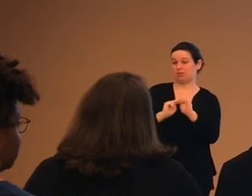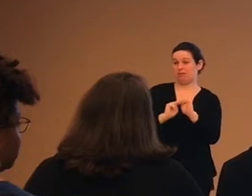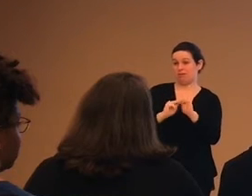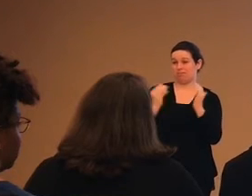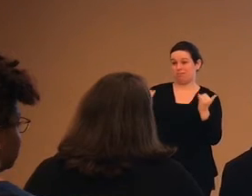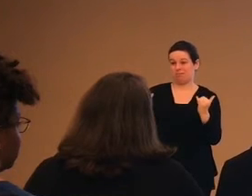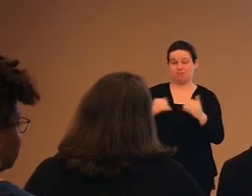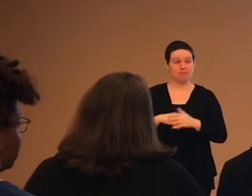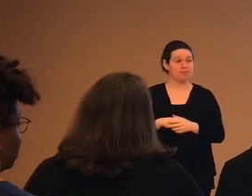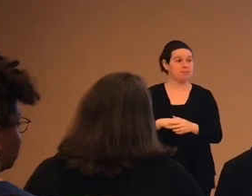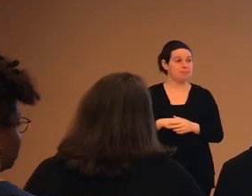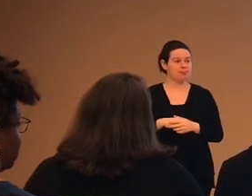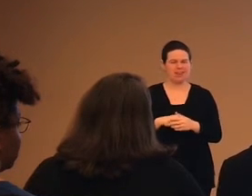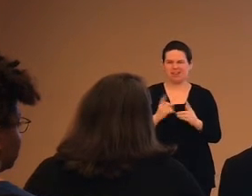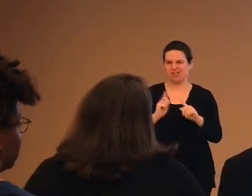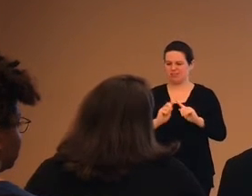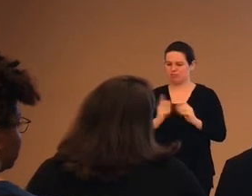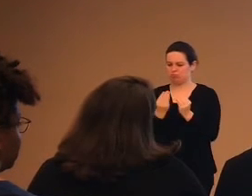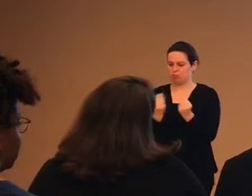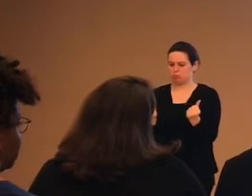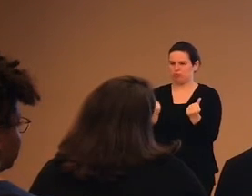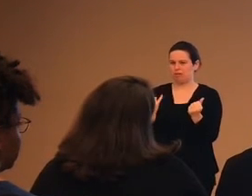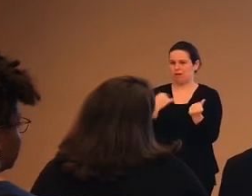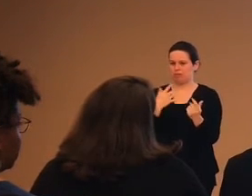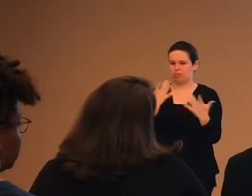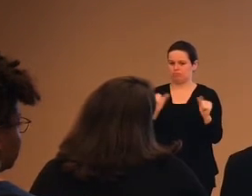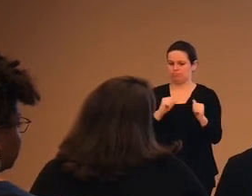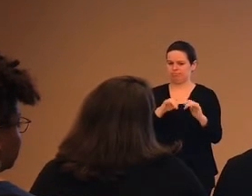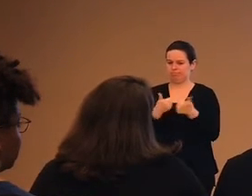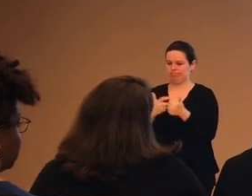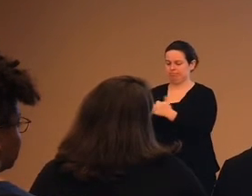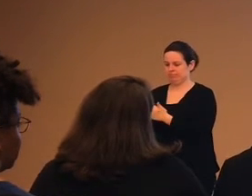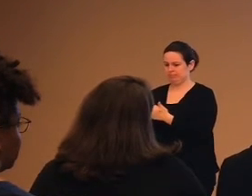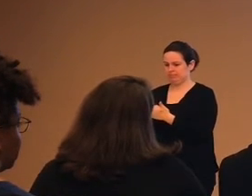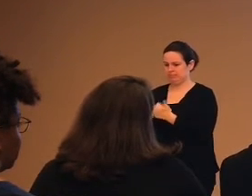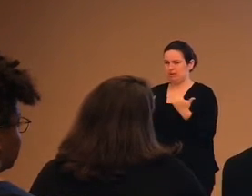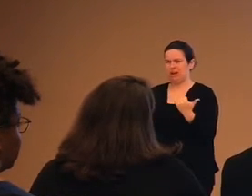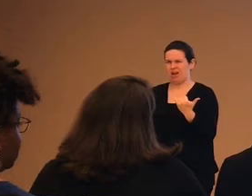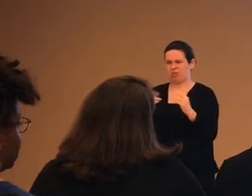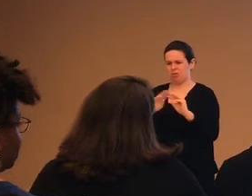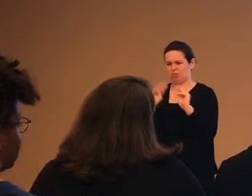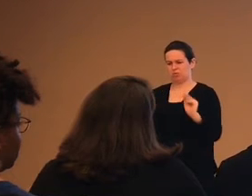Solutions that we're facing in all of our destinations and museums and cultural attractions